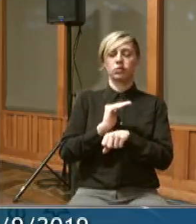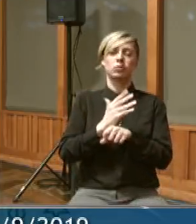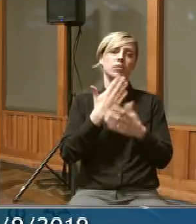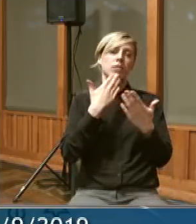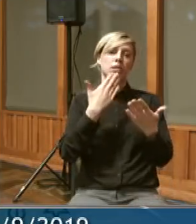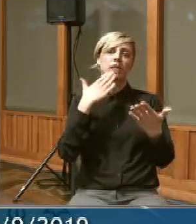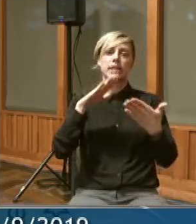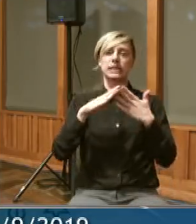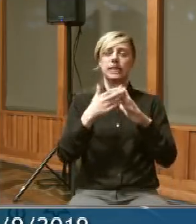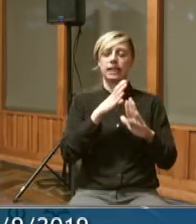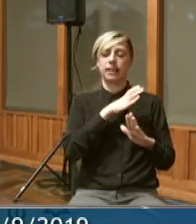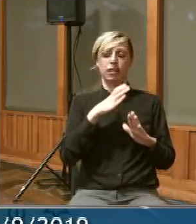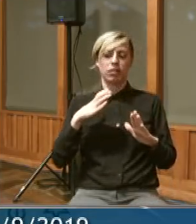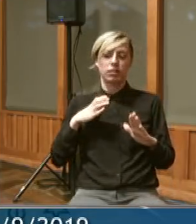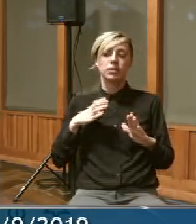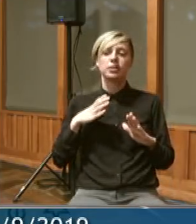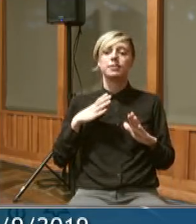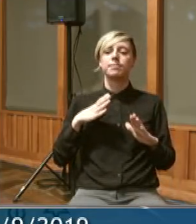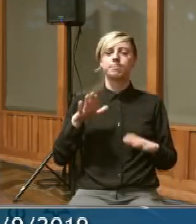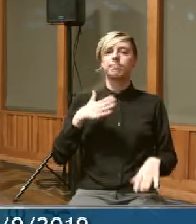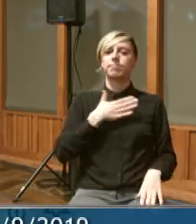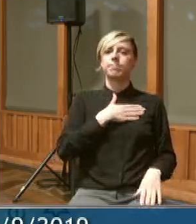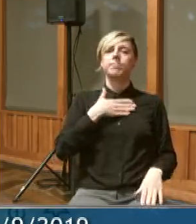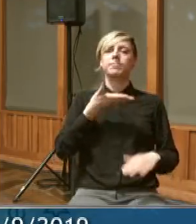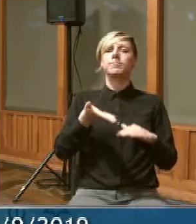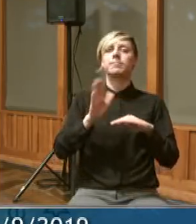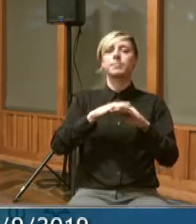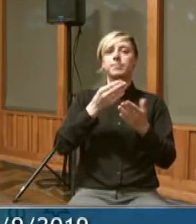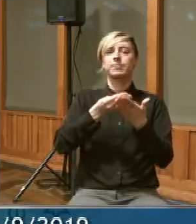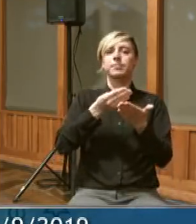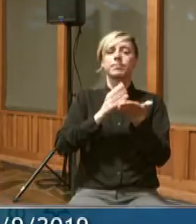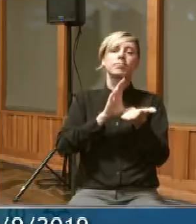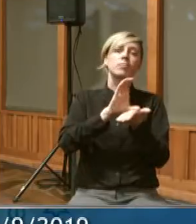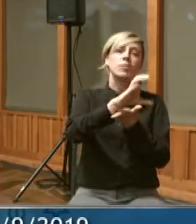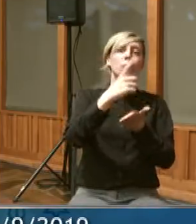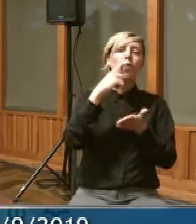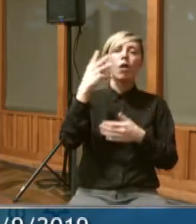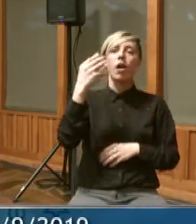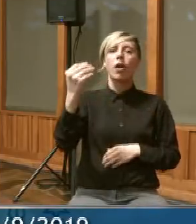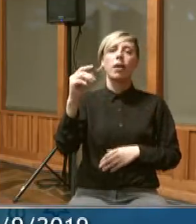SAKE. >> HI. I'M HERE TONIGHT TO THANK THE CITY COUNCIL FOR RECOGNIZING THE